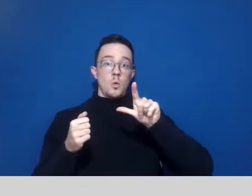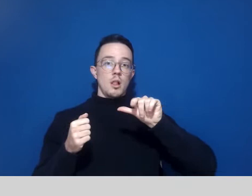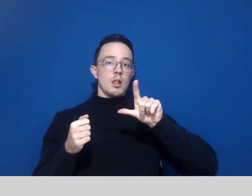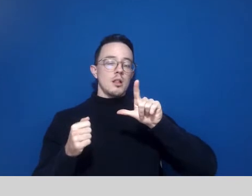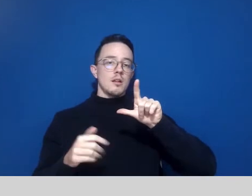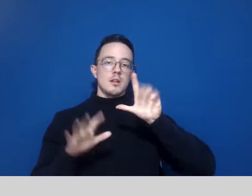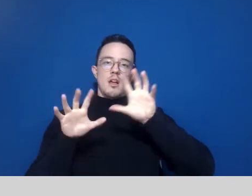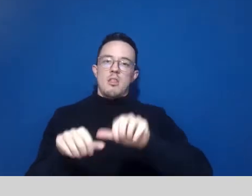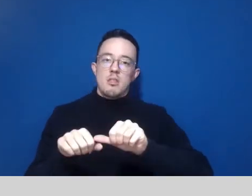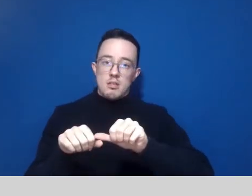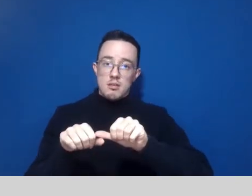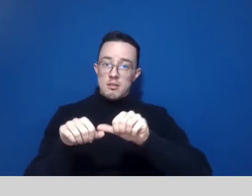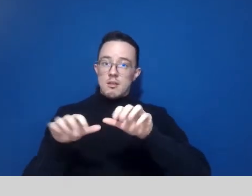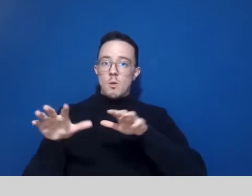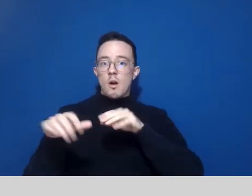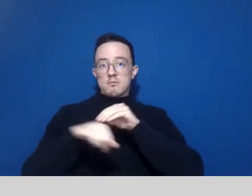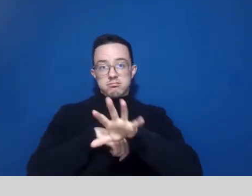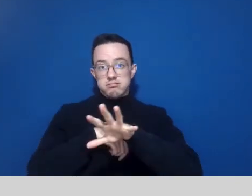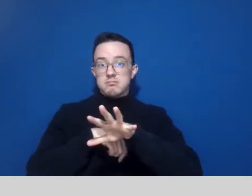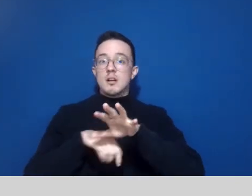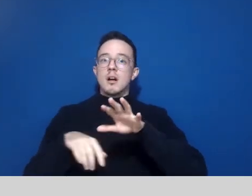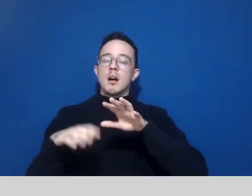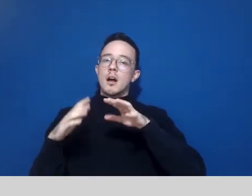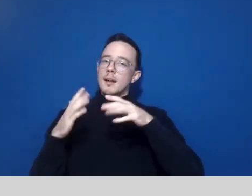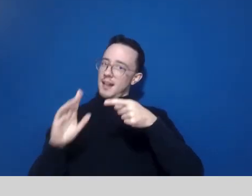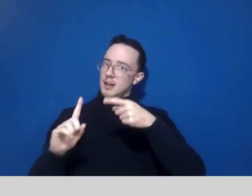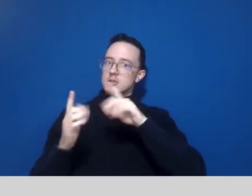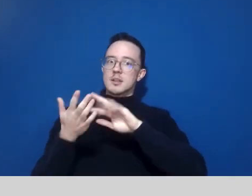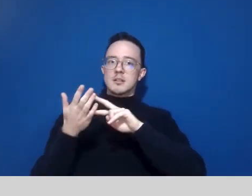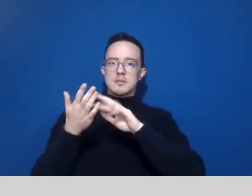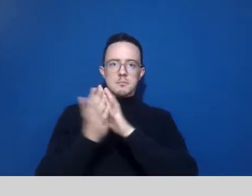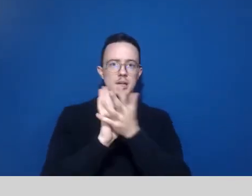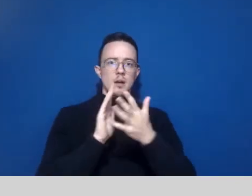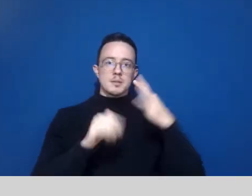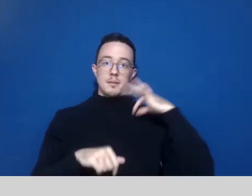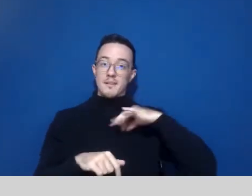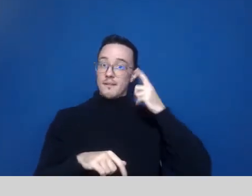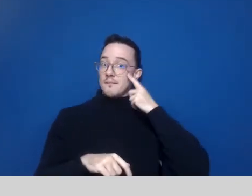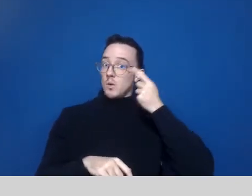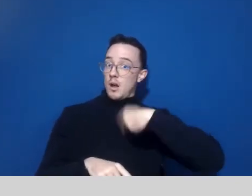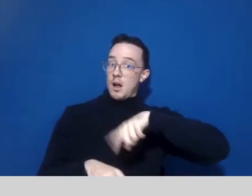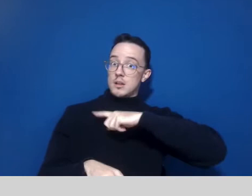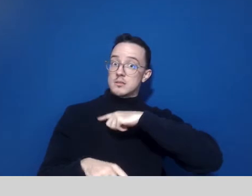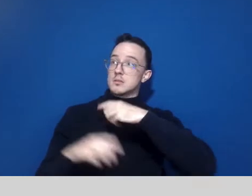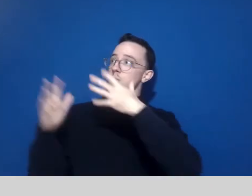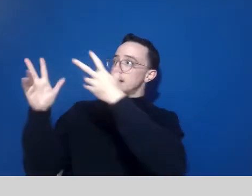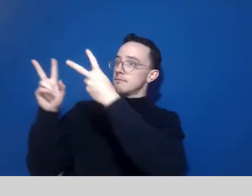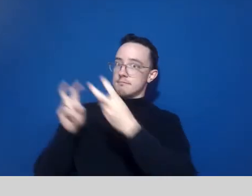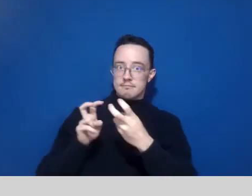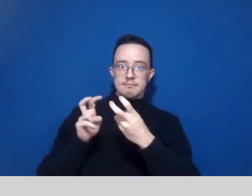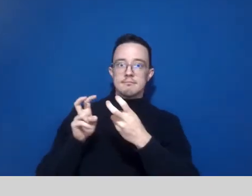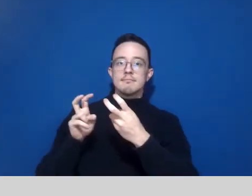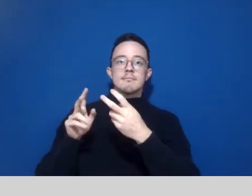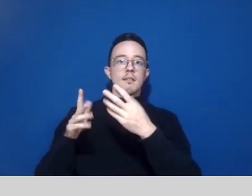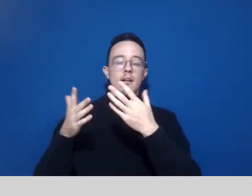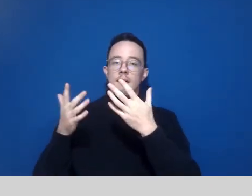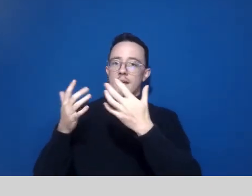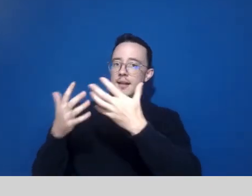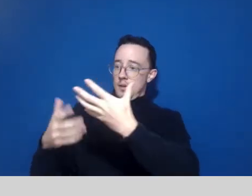For us, it becomes a feature. We could say I just want back the date on the cases and the deaths columns. And I'm gonna hit "run SQL,"